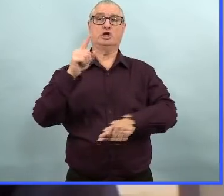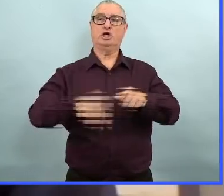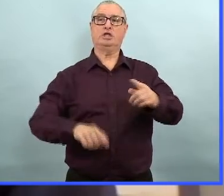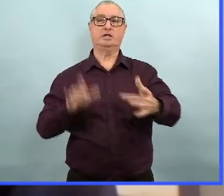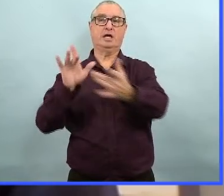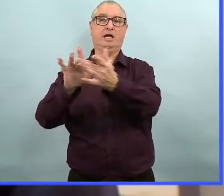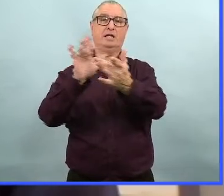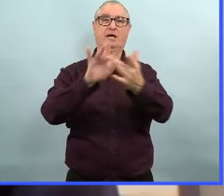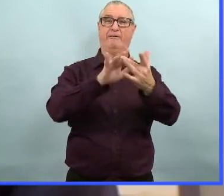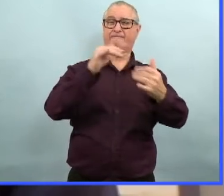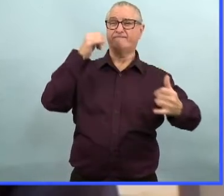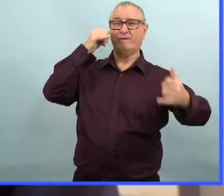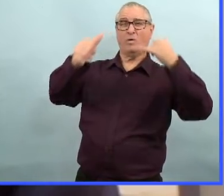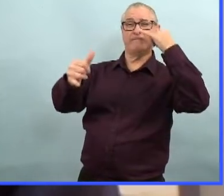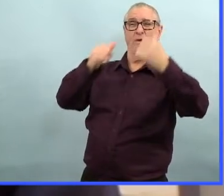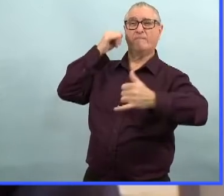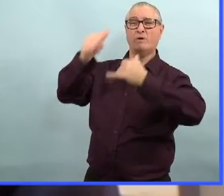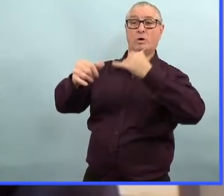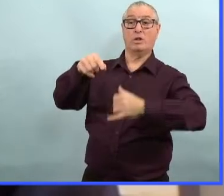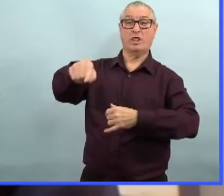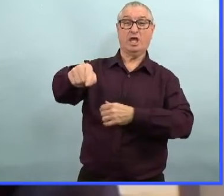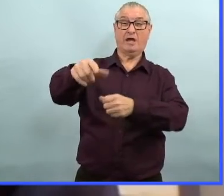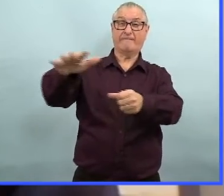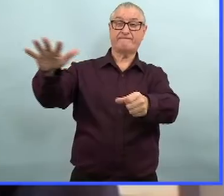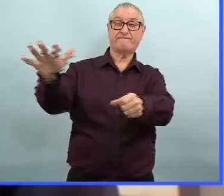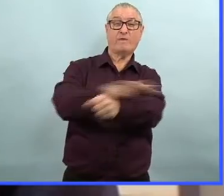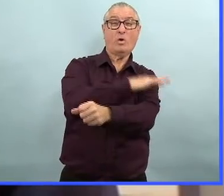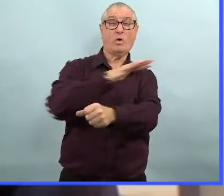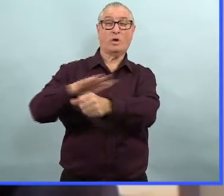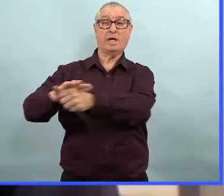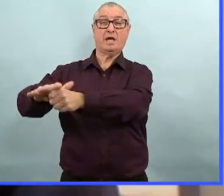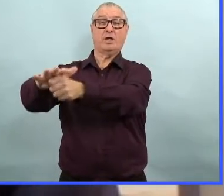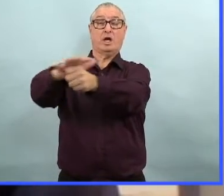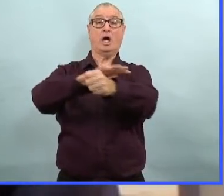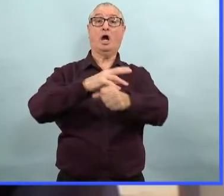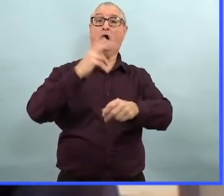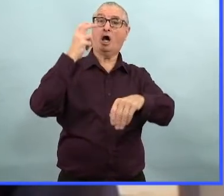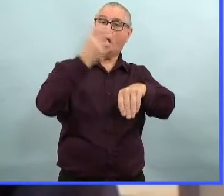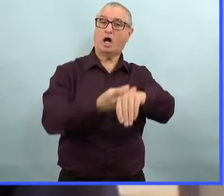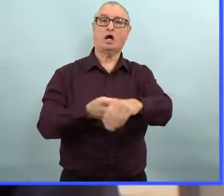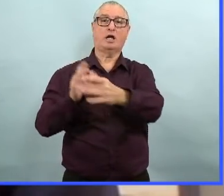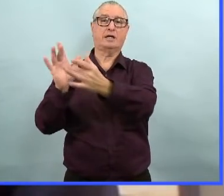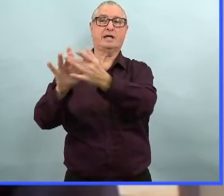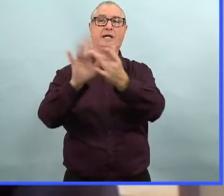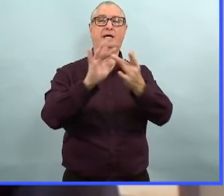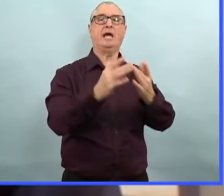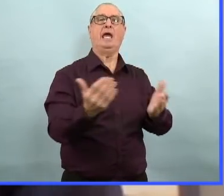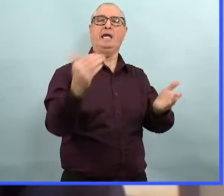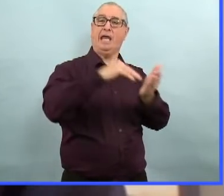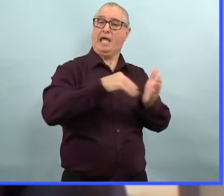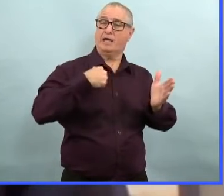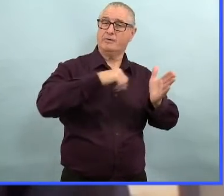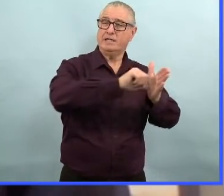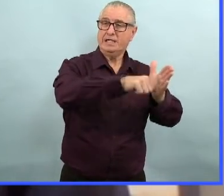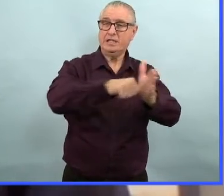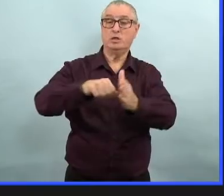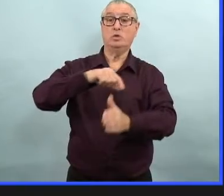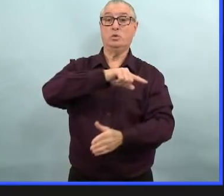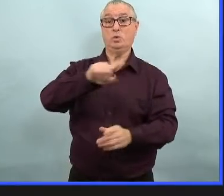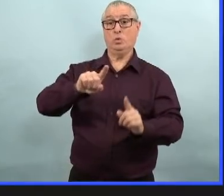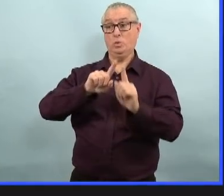that all those people who are going for testing you should be isolating pending your results